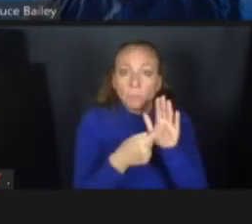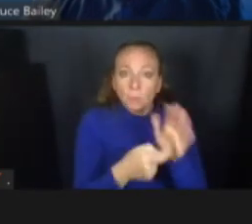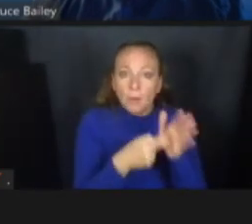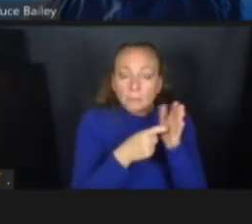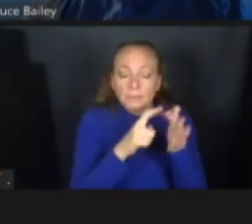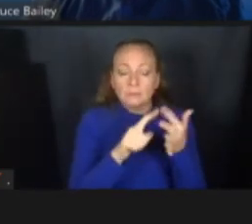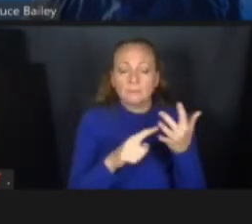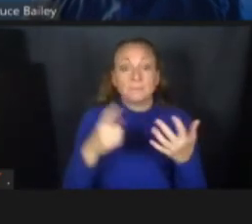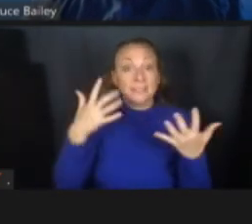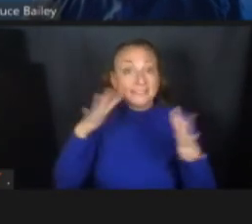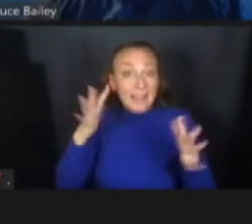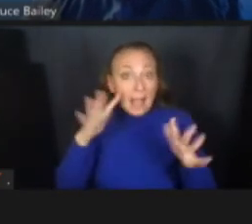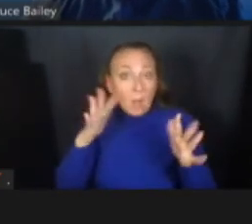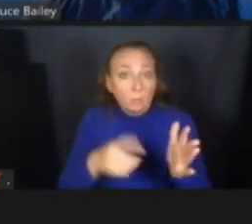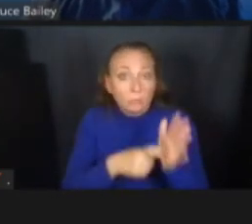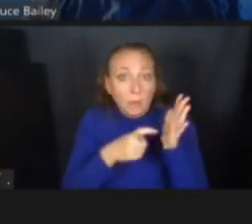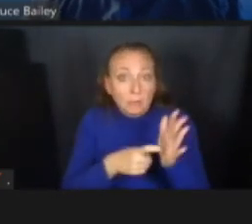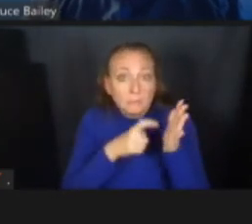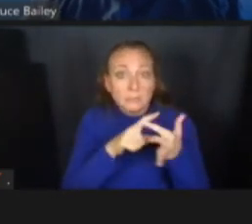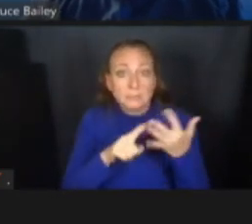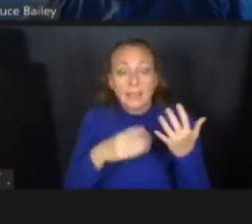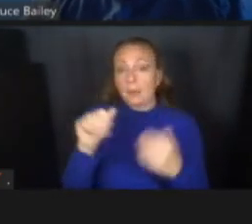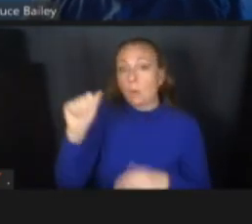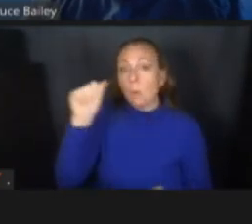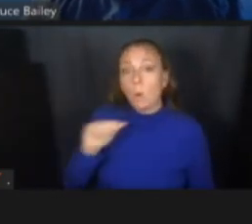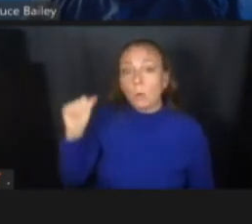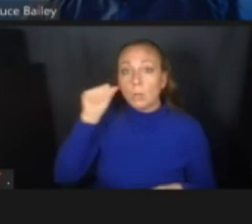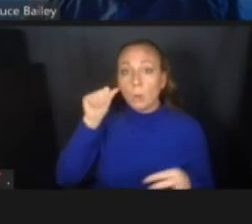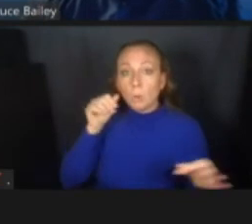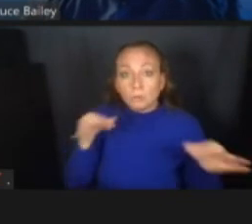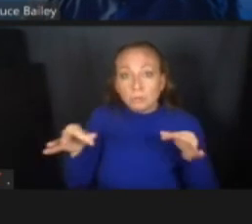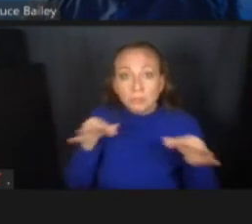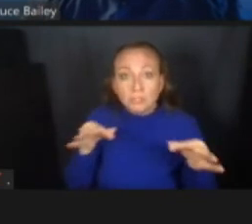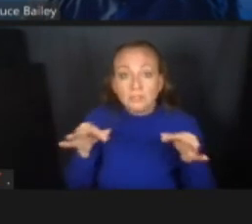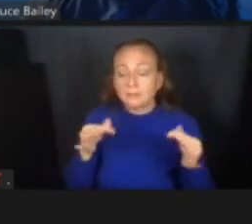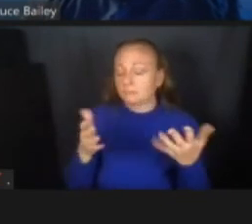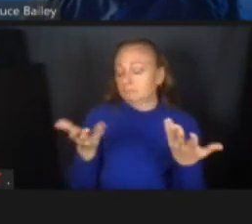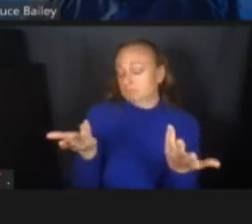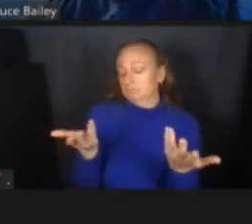and perhaps audio descriptions, depending on the interface